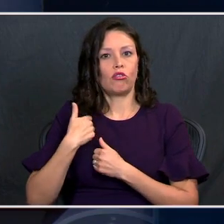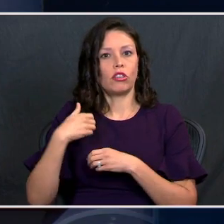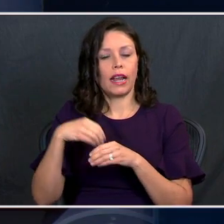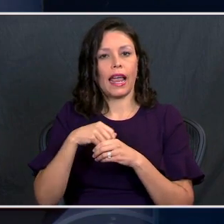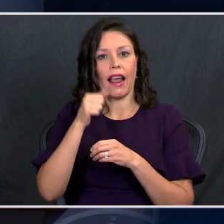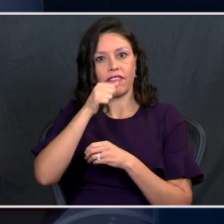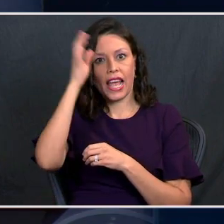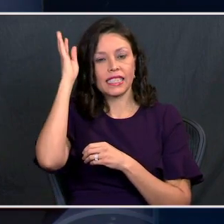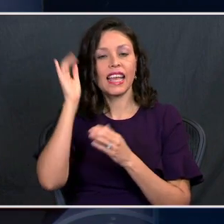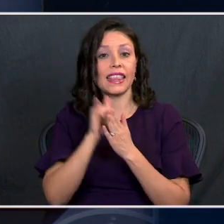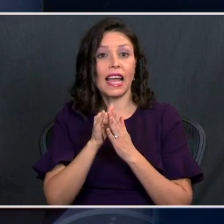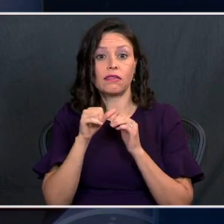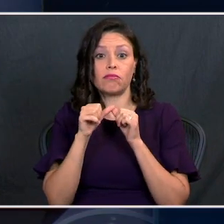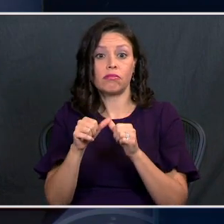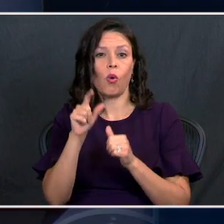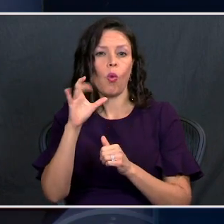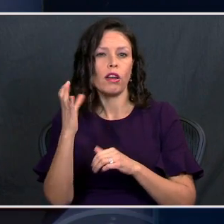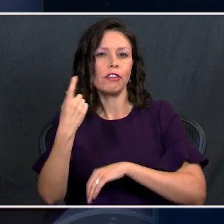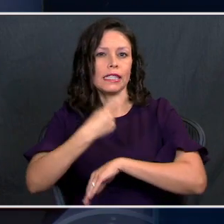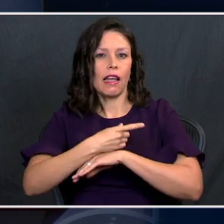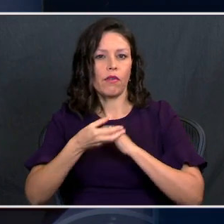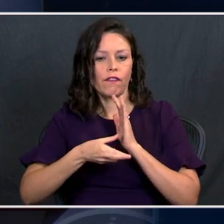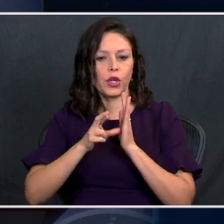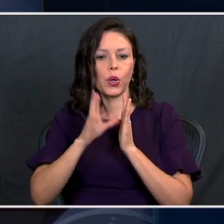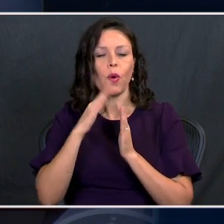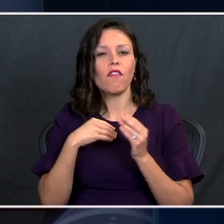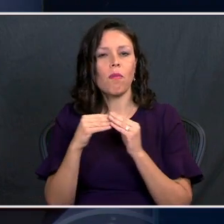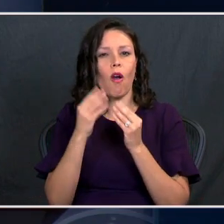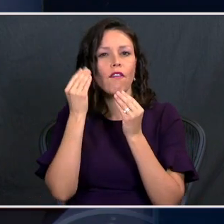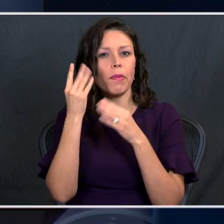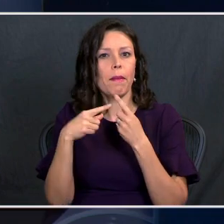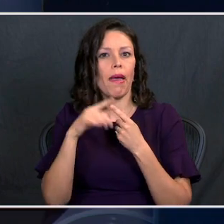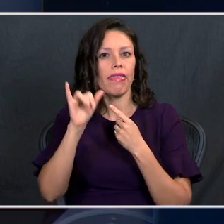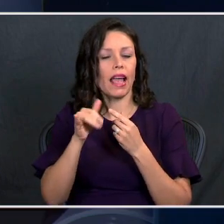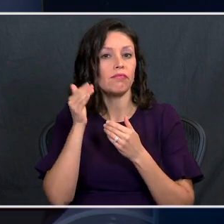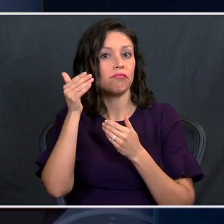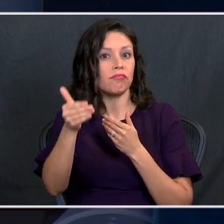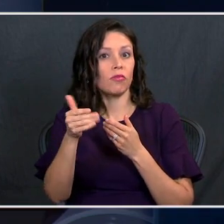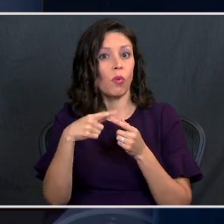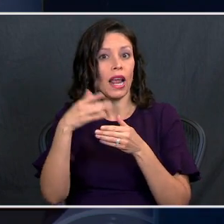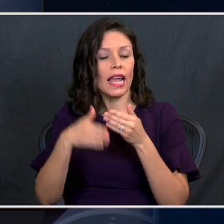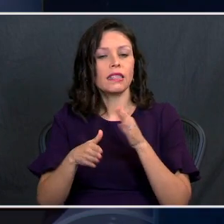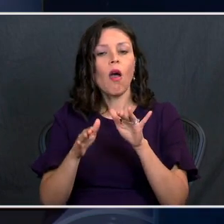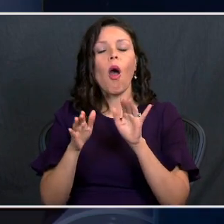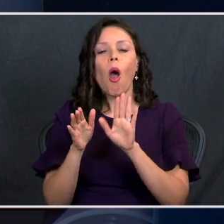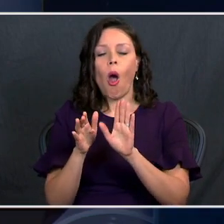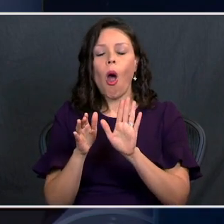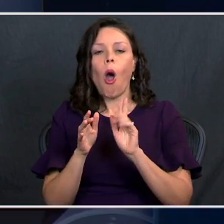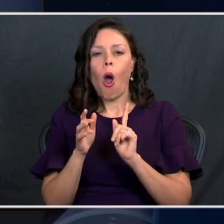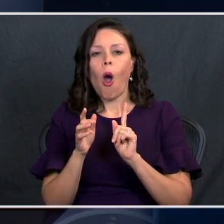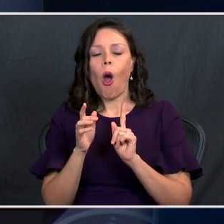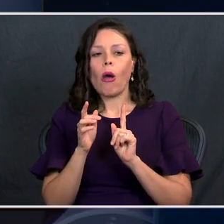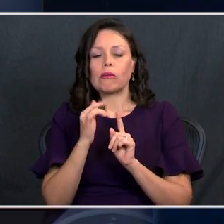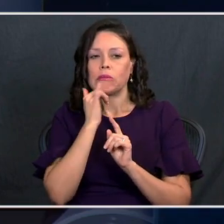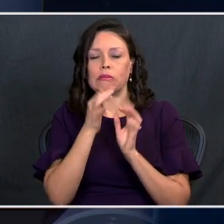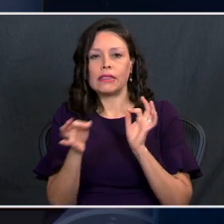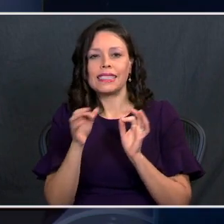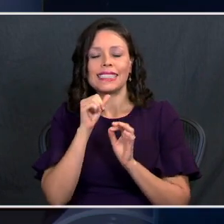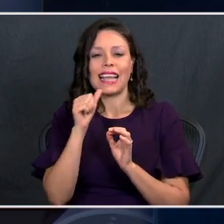That review is a 100-day review, so we'll have an update on that when it concludes. Actually, let me -- I apologize, I may have misstated that. It's not -- I don't have a timeline